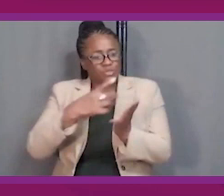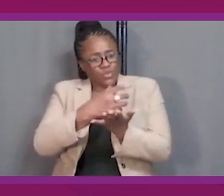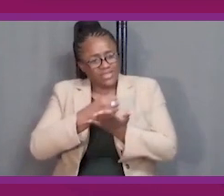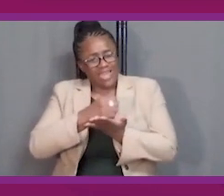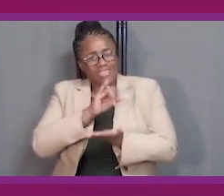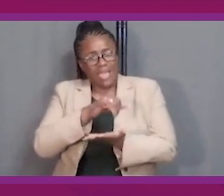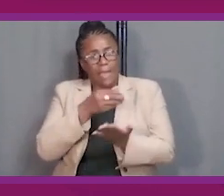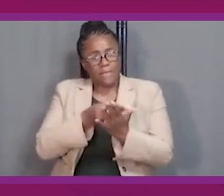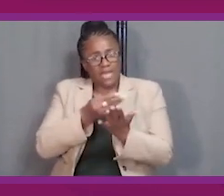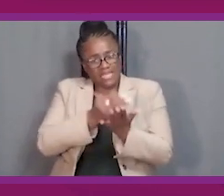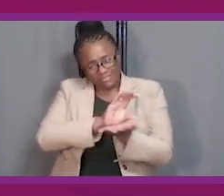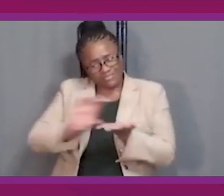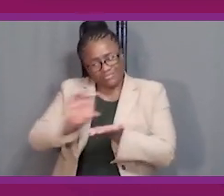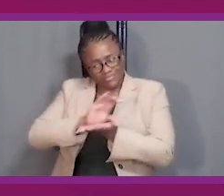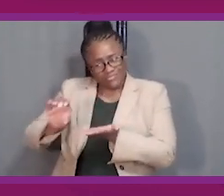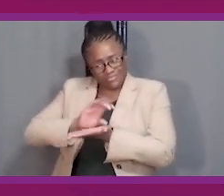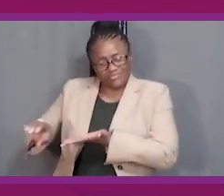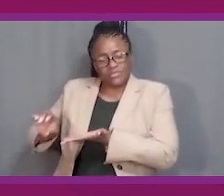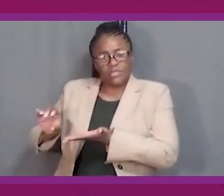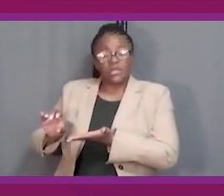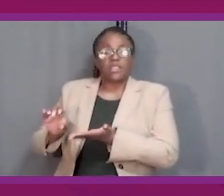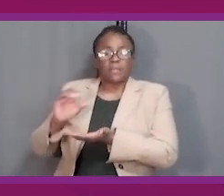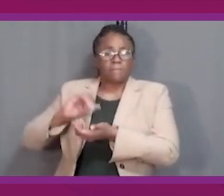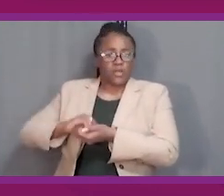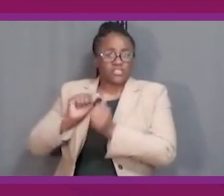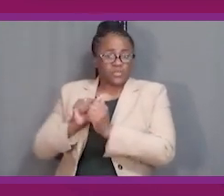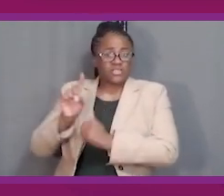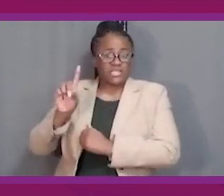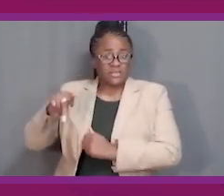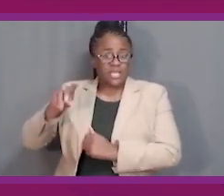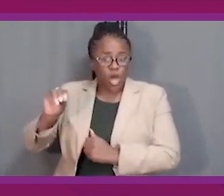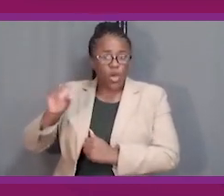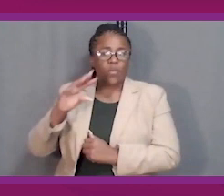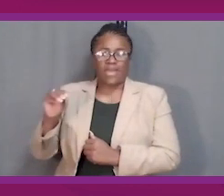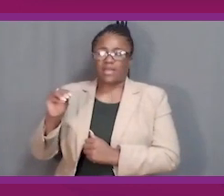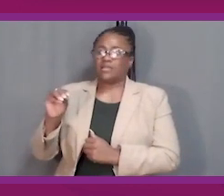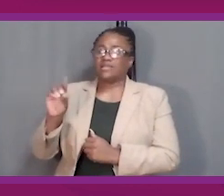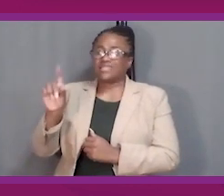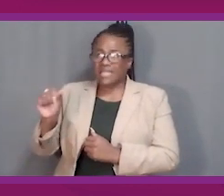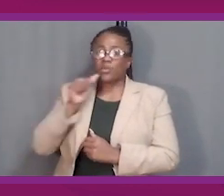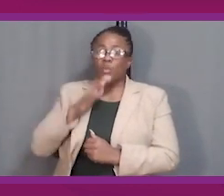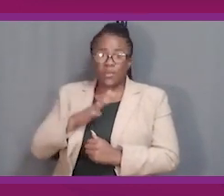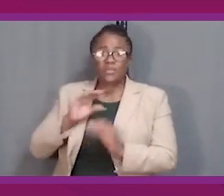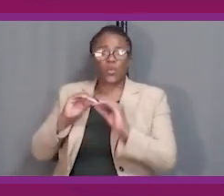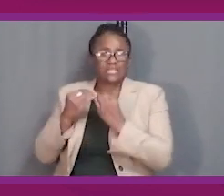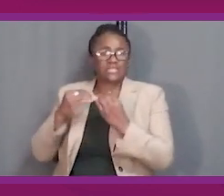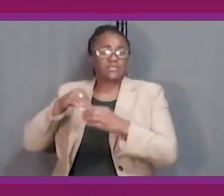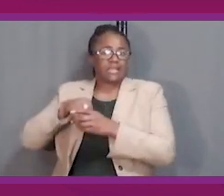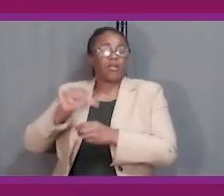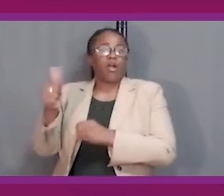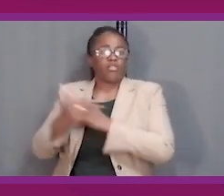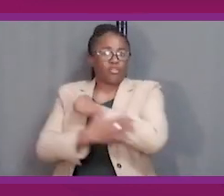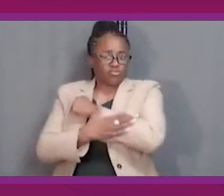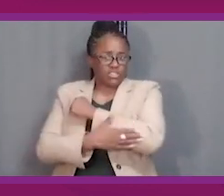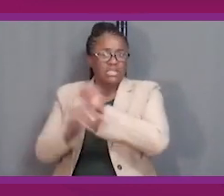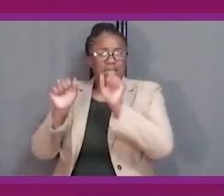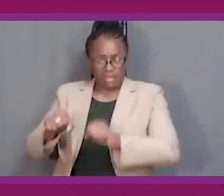organization in other countries, so that they can create their own strategies and have the money,